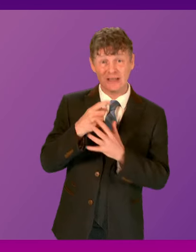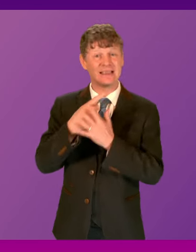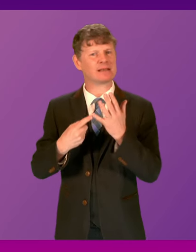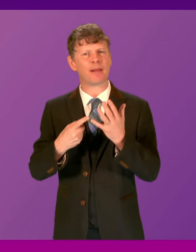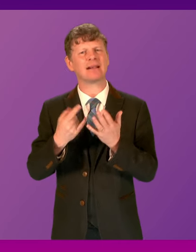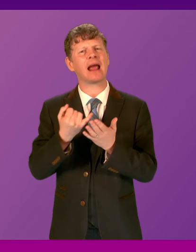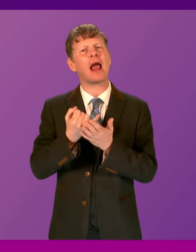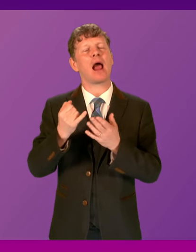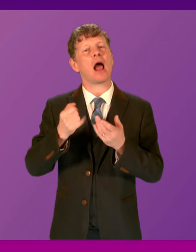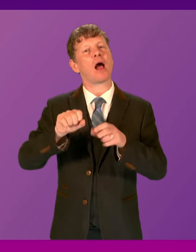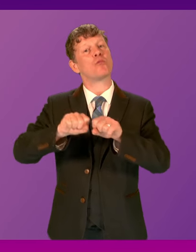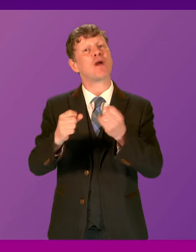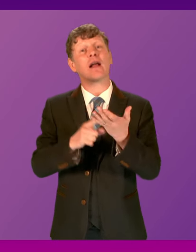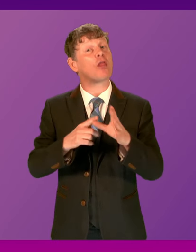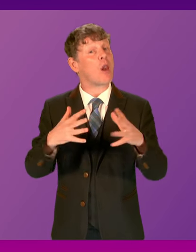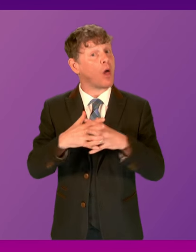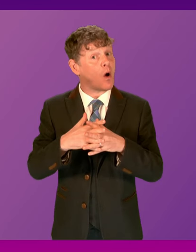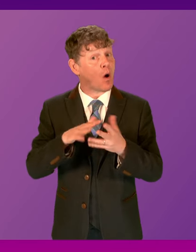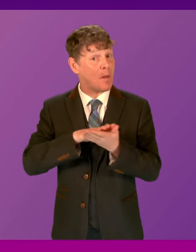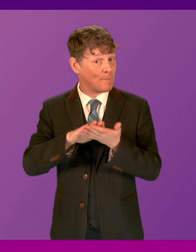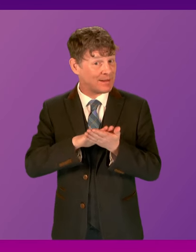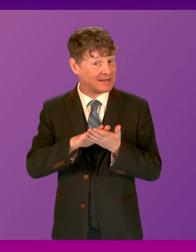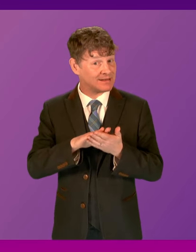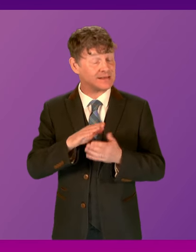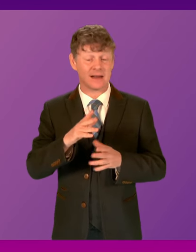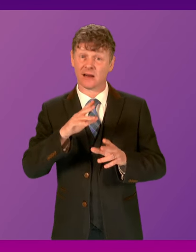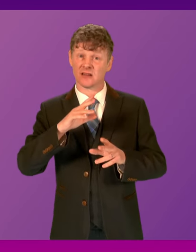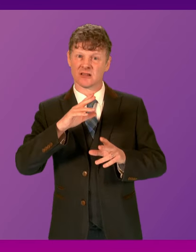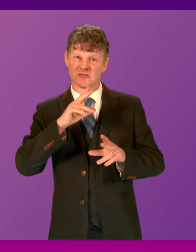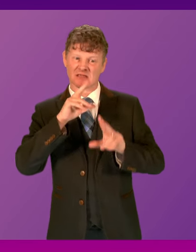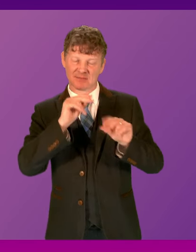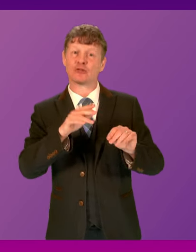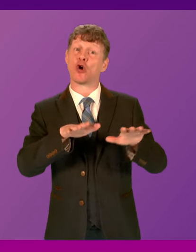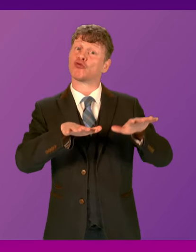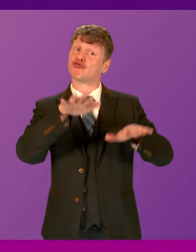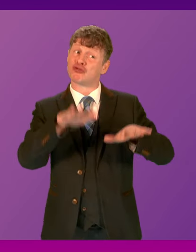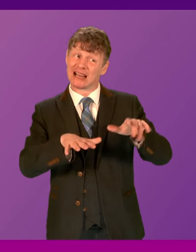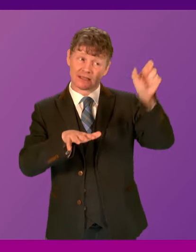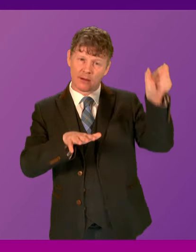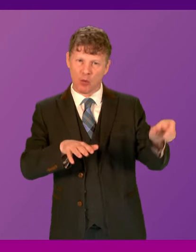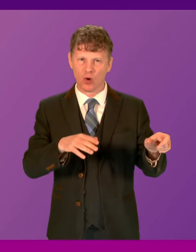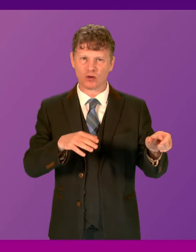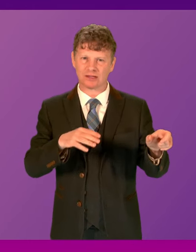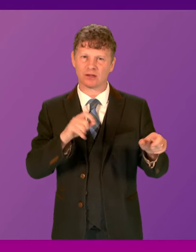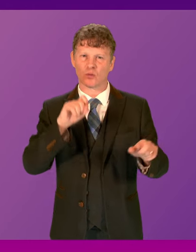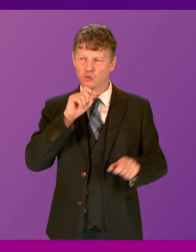is speech which a reasonable person would consider to be threatening or abusive and